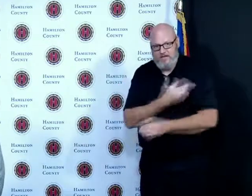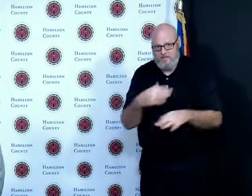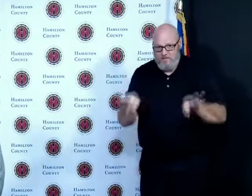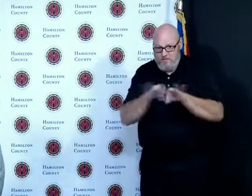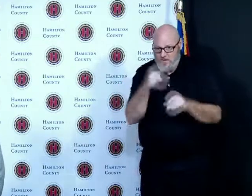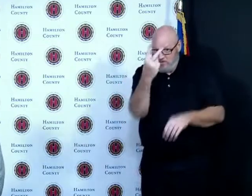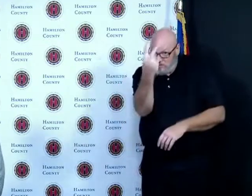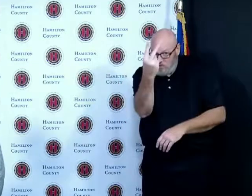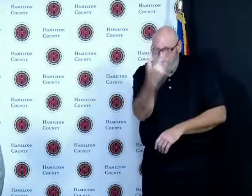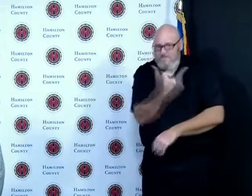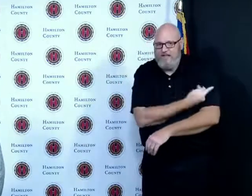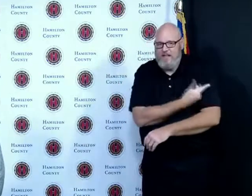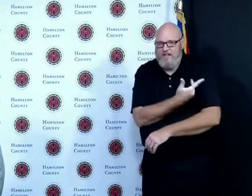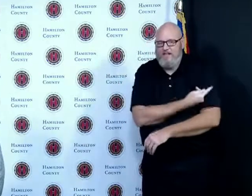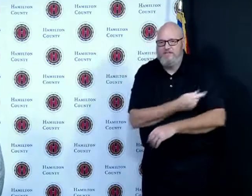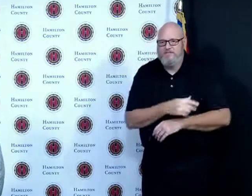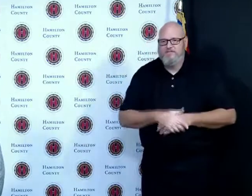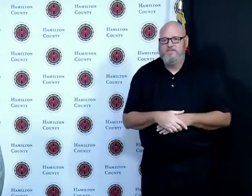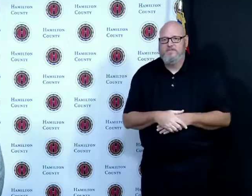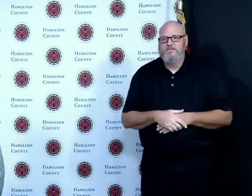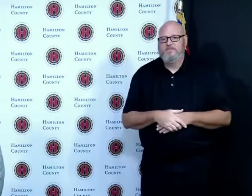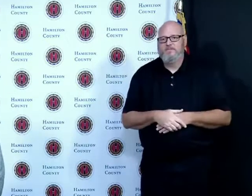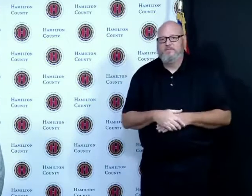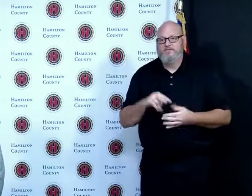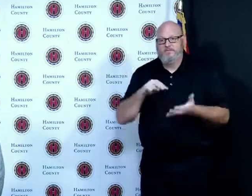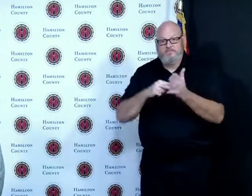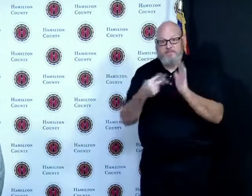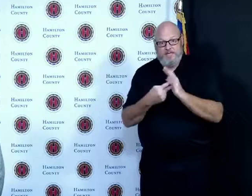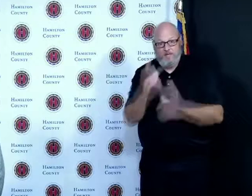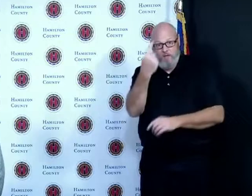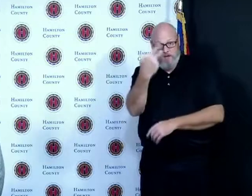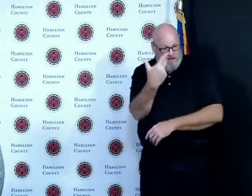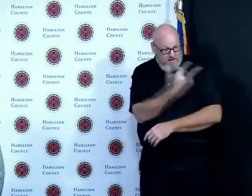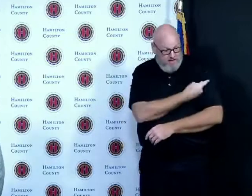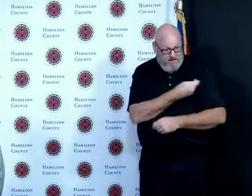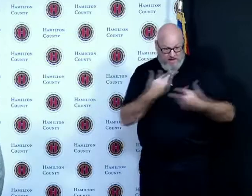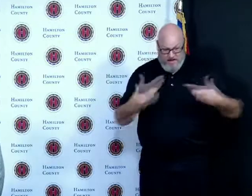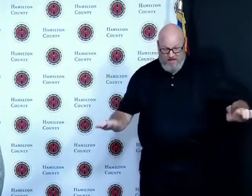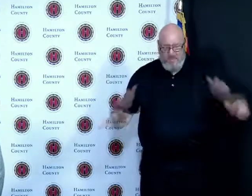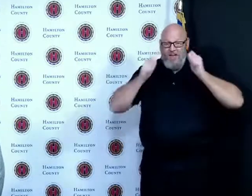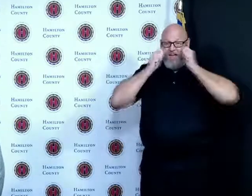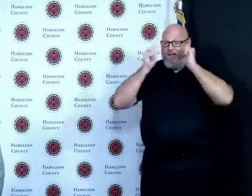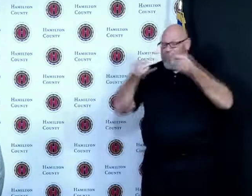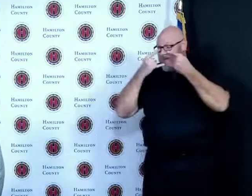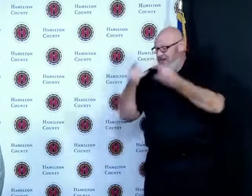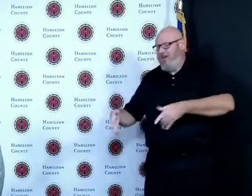doesn't not mean that we no longer social distance we must continue to do those preventative measures